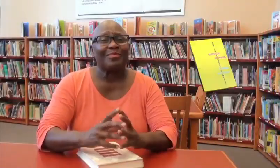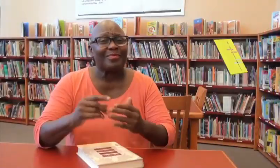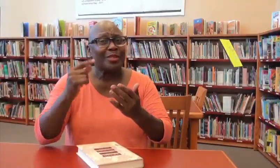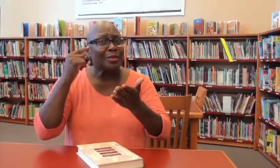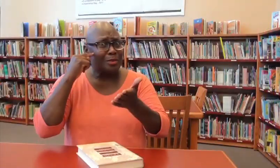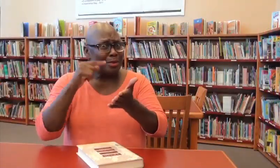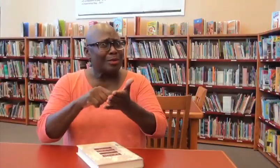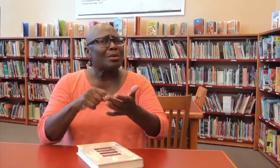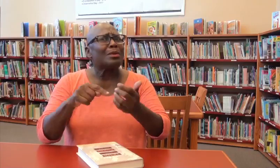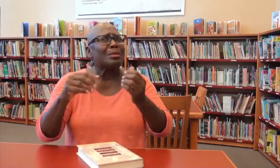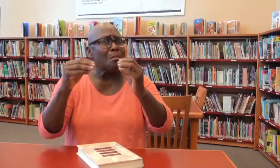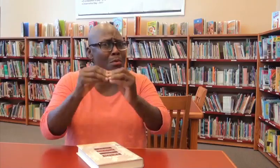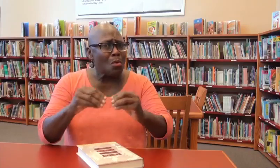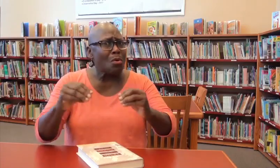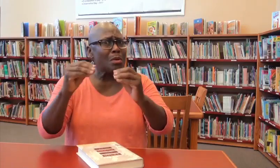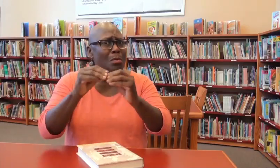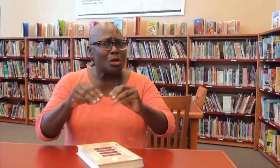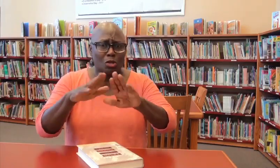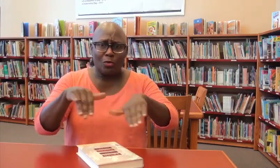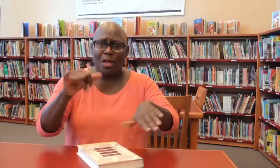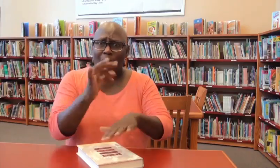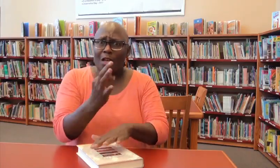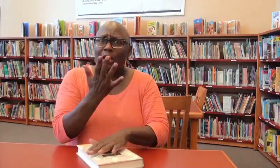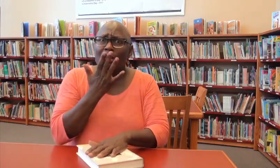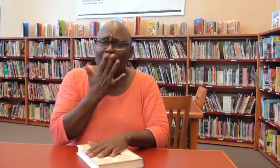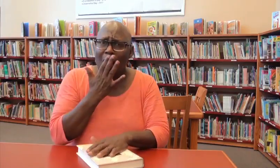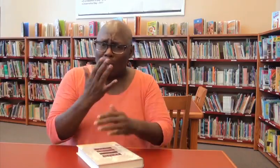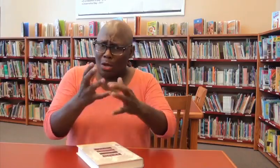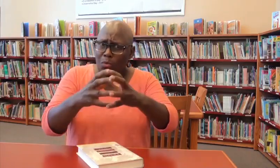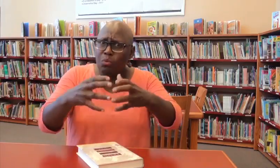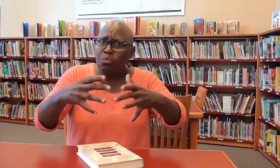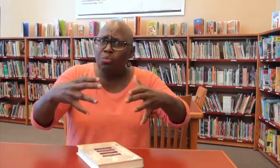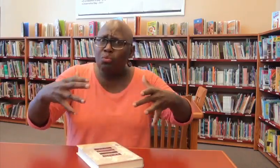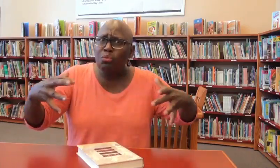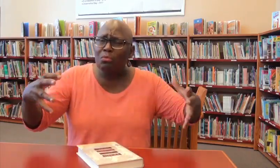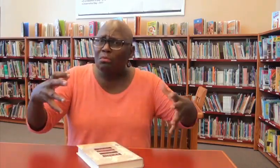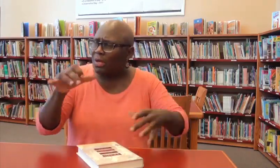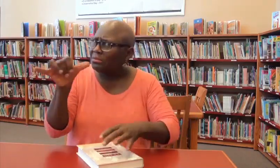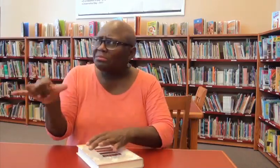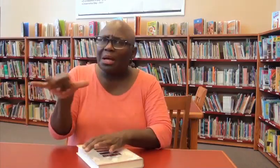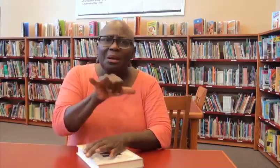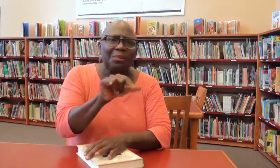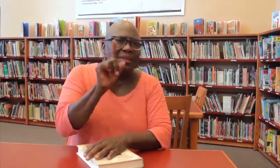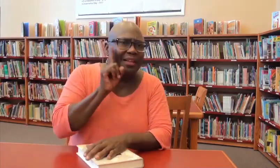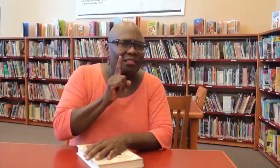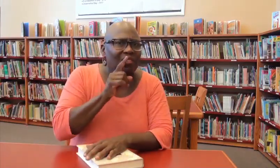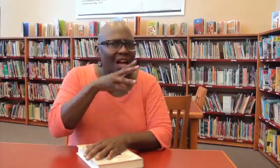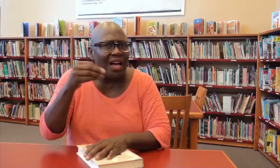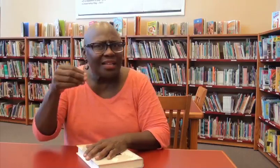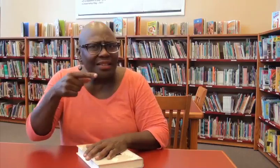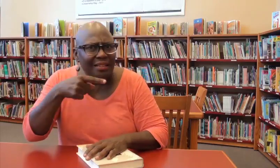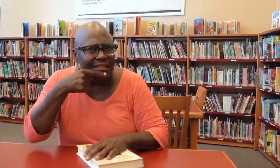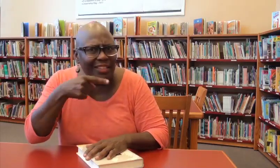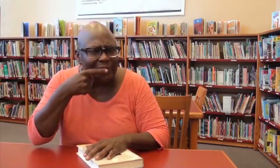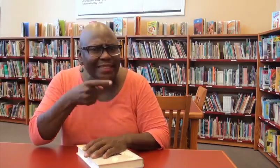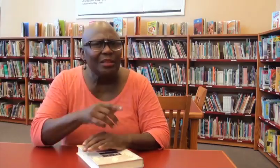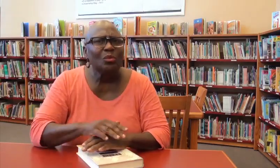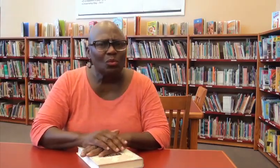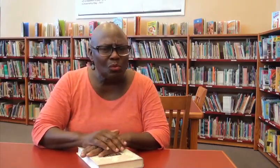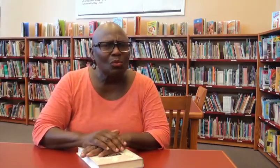Laurene: The numbers of children of color are growing in both hearing and Deaf populations.